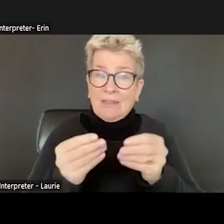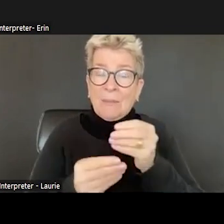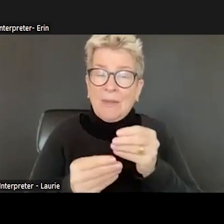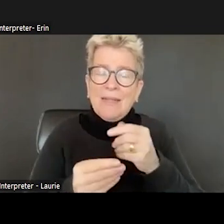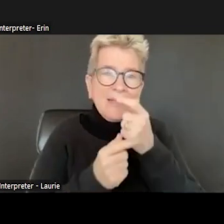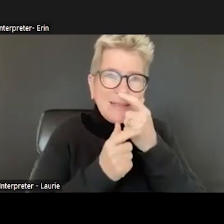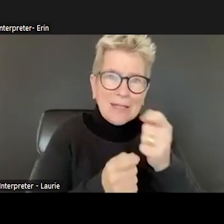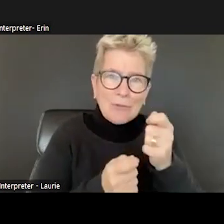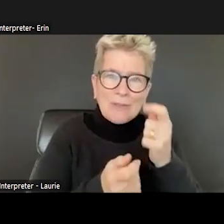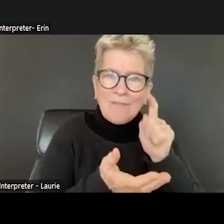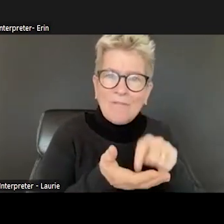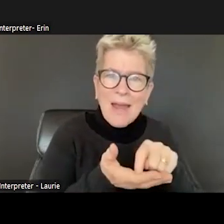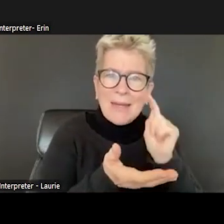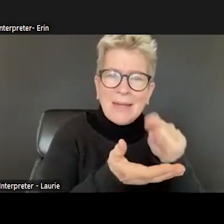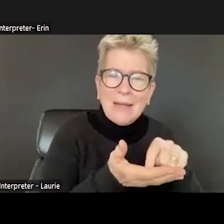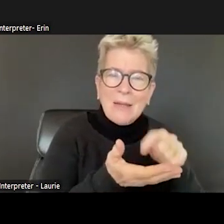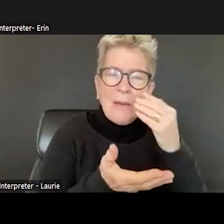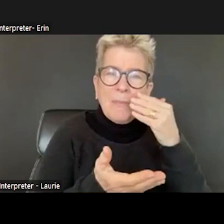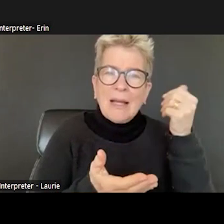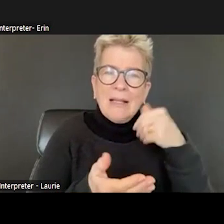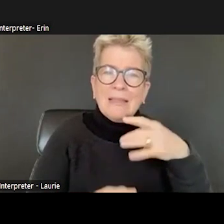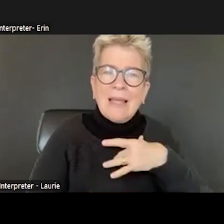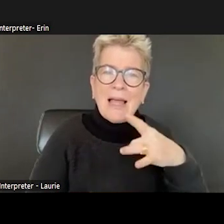particularly because they like to learn at that level right? They thought that